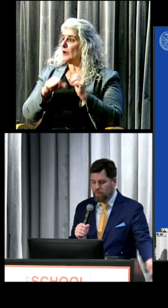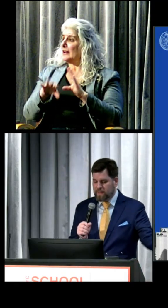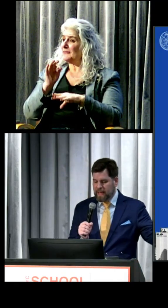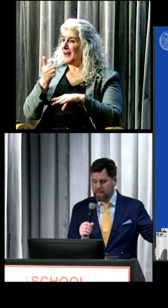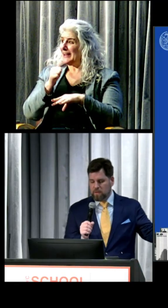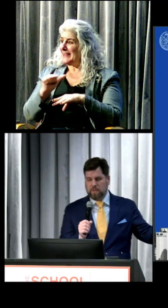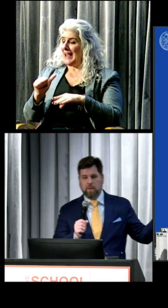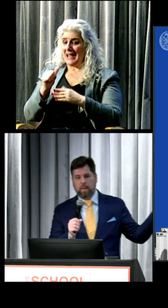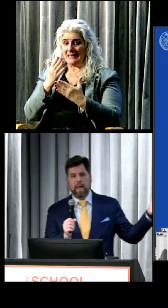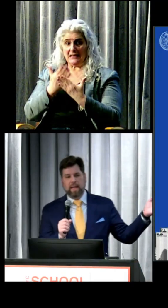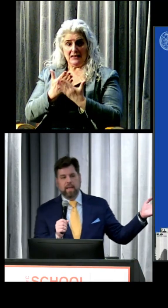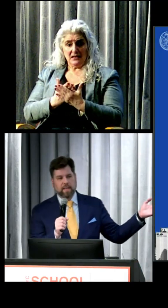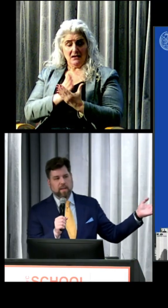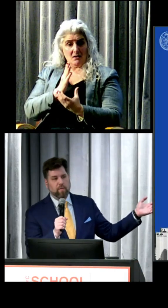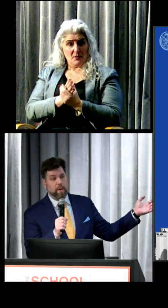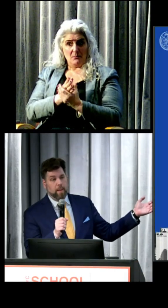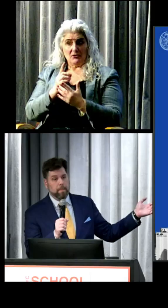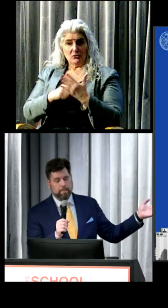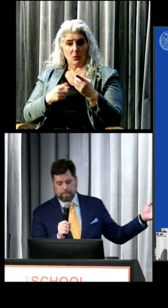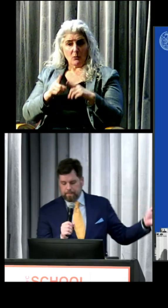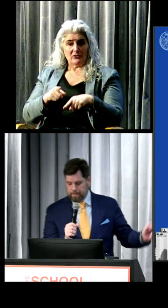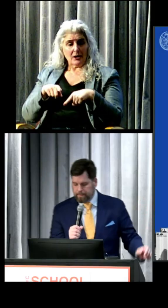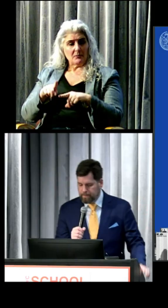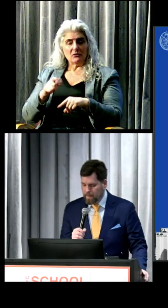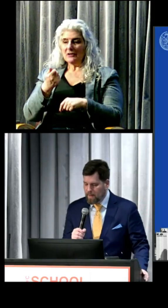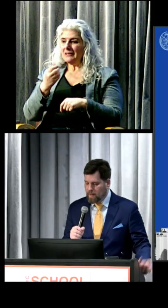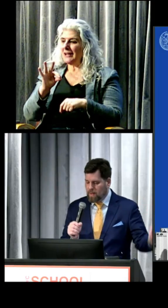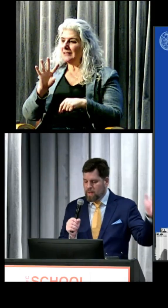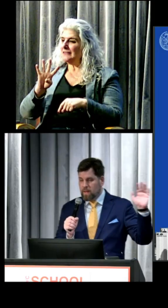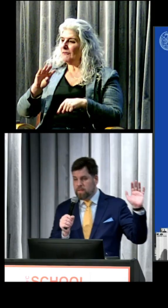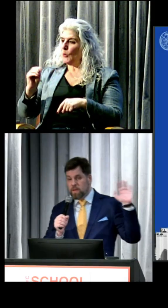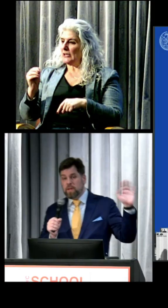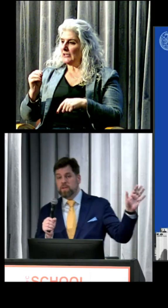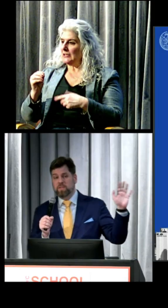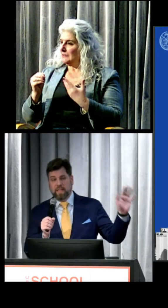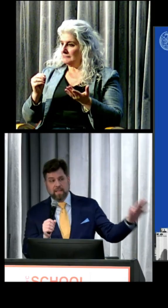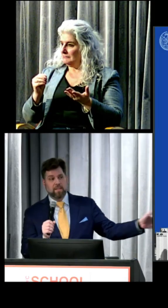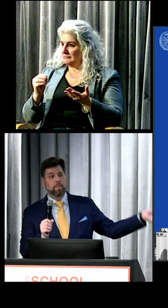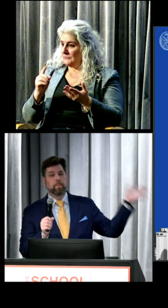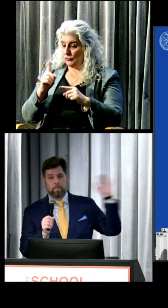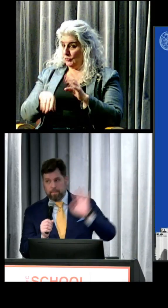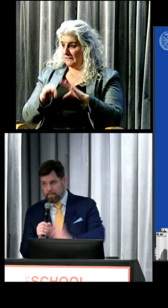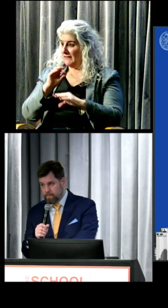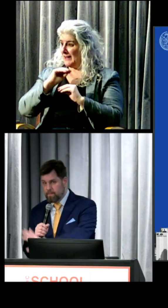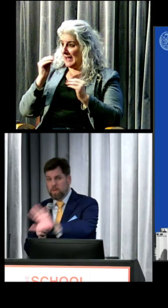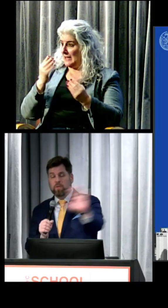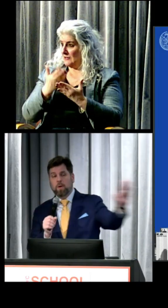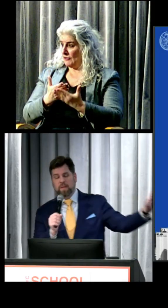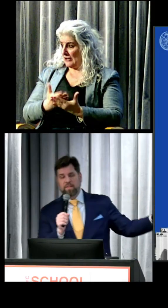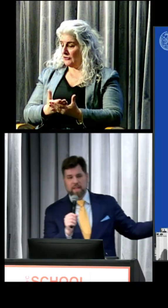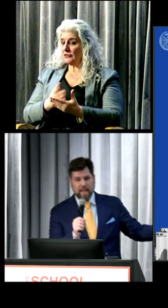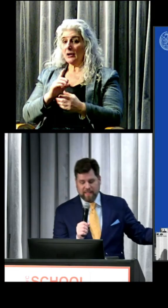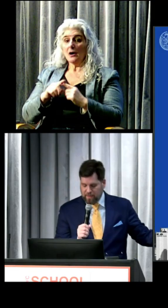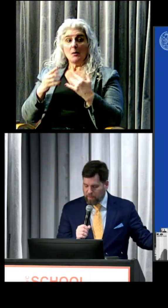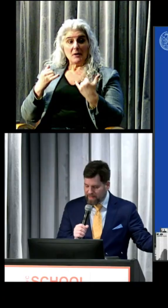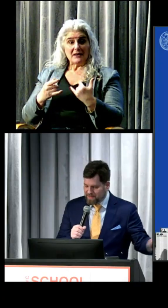Yes, okay. Transportation, water, wastewater, sanitation, and urban development are on one level of the exhibit.